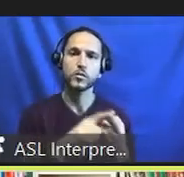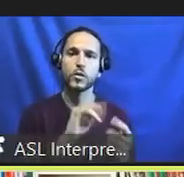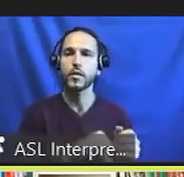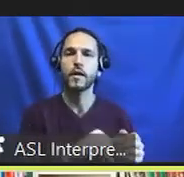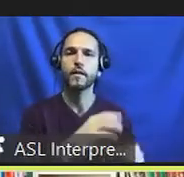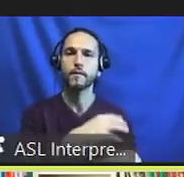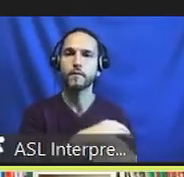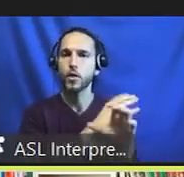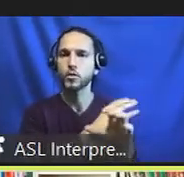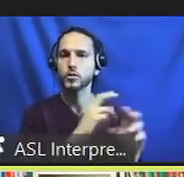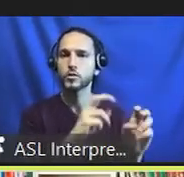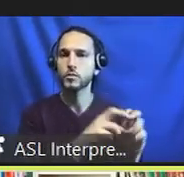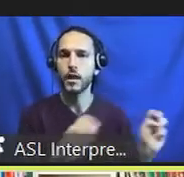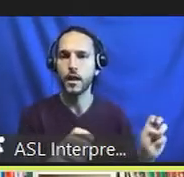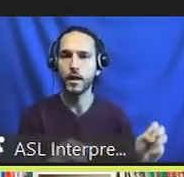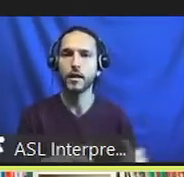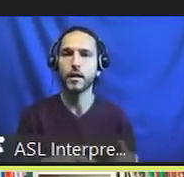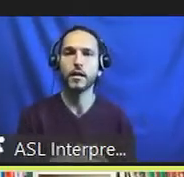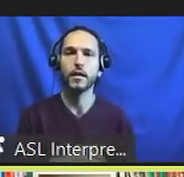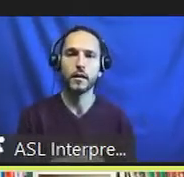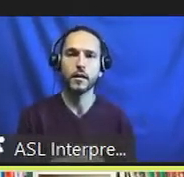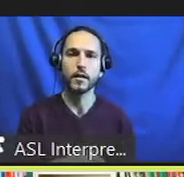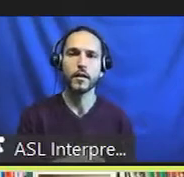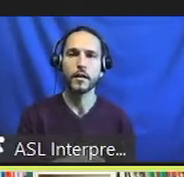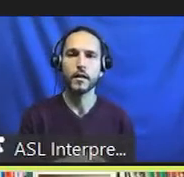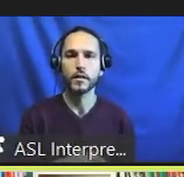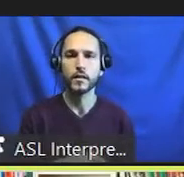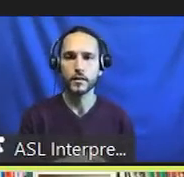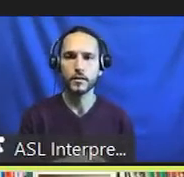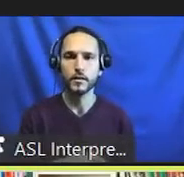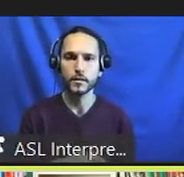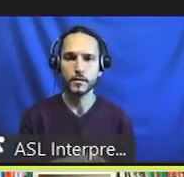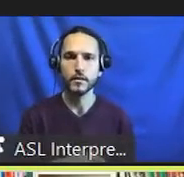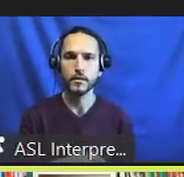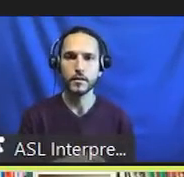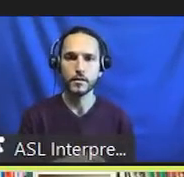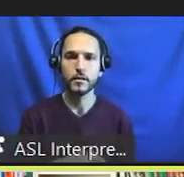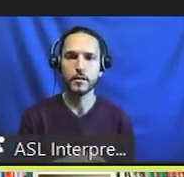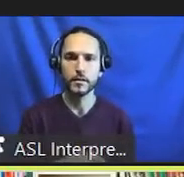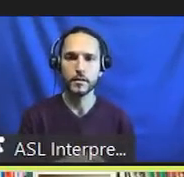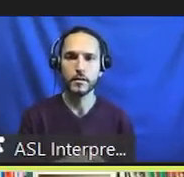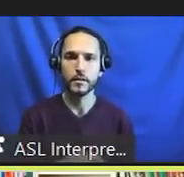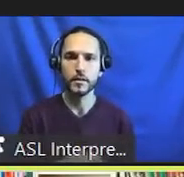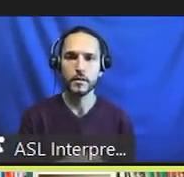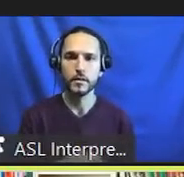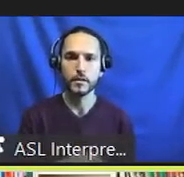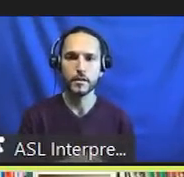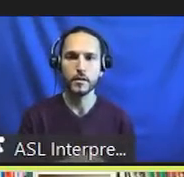So they would be like a surrogate. And they would be kind of speaking